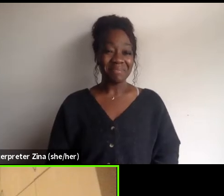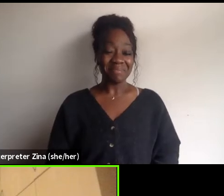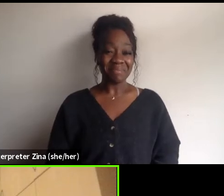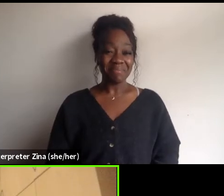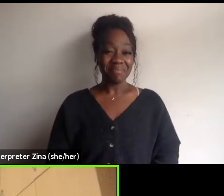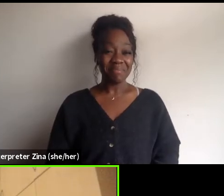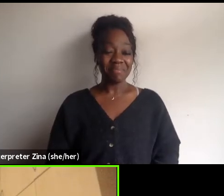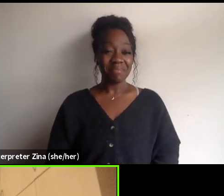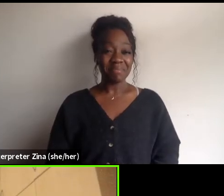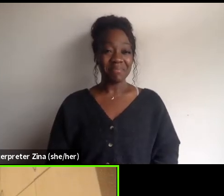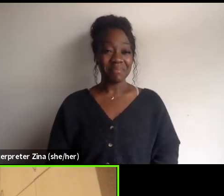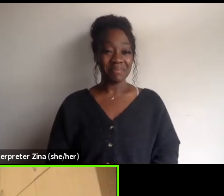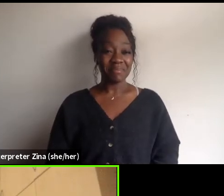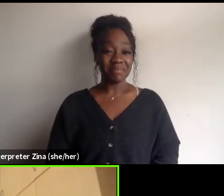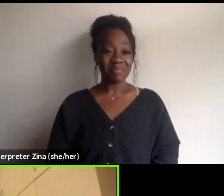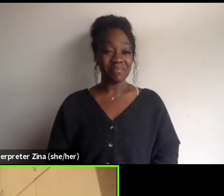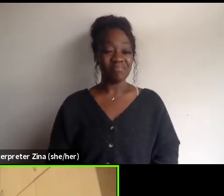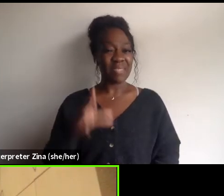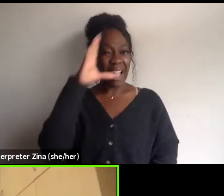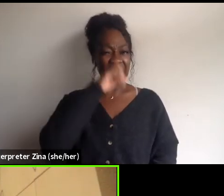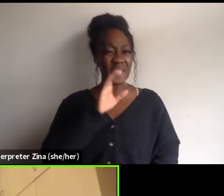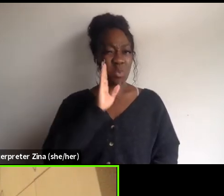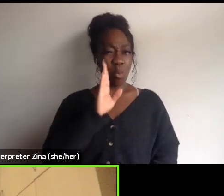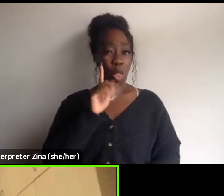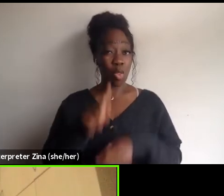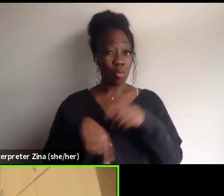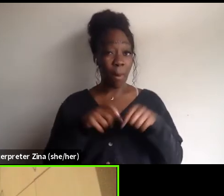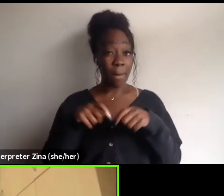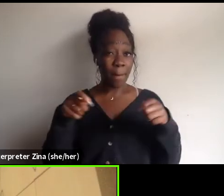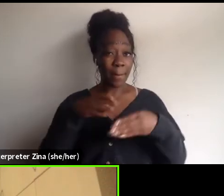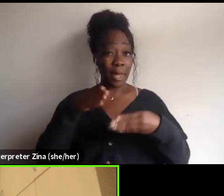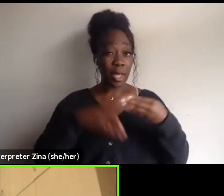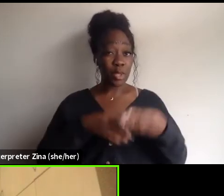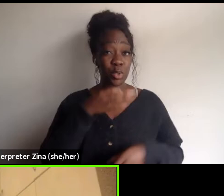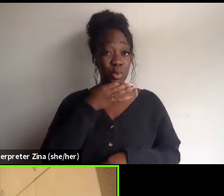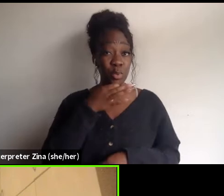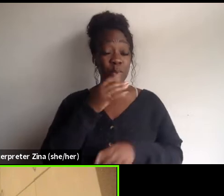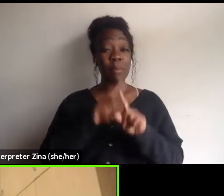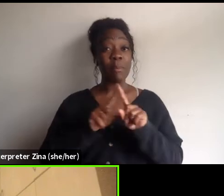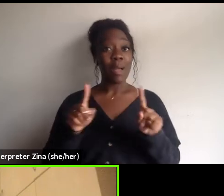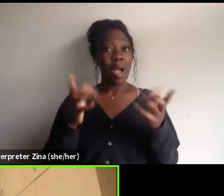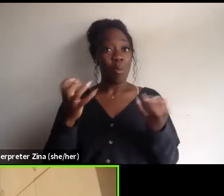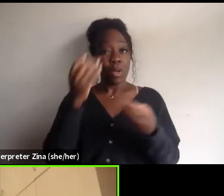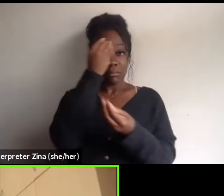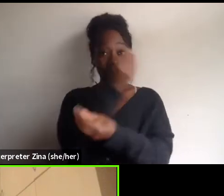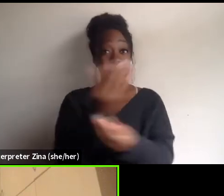I mean, I guess we'll wrap up and I'd love to share with our audience members